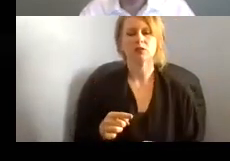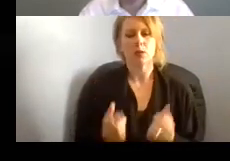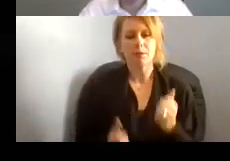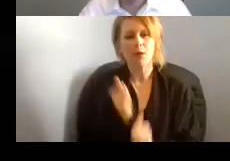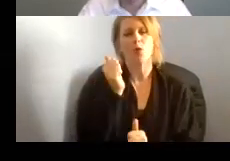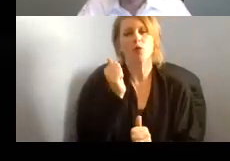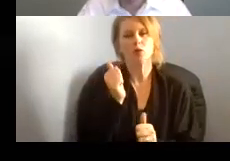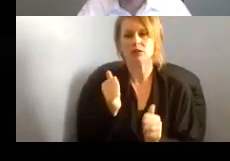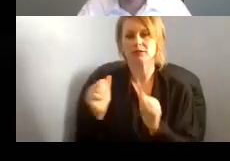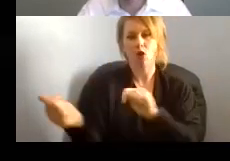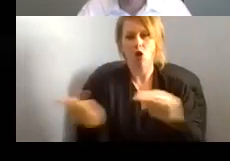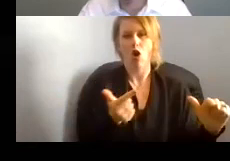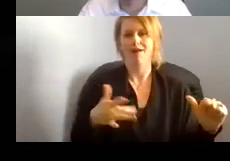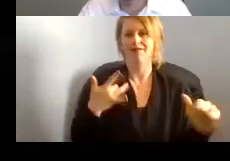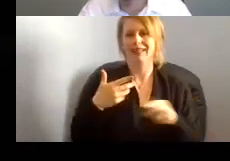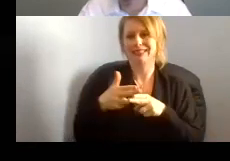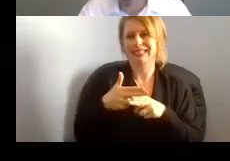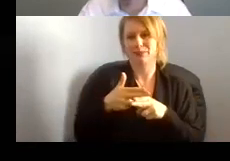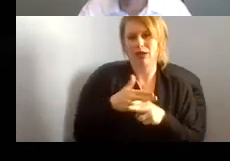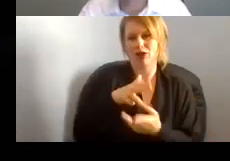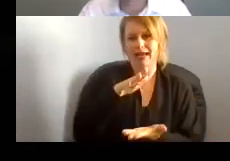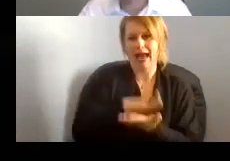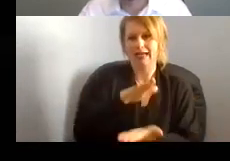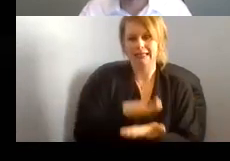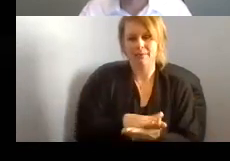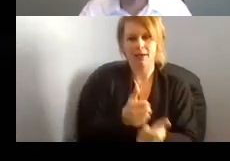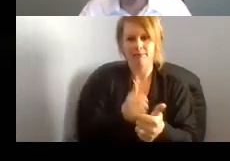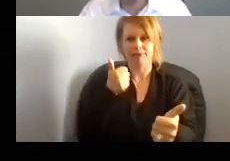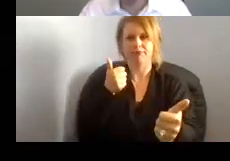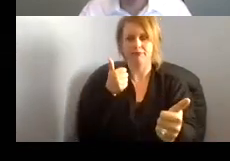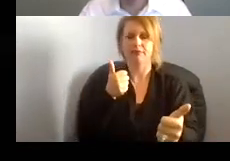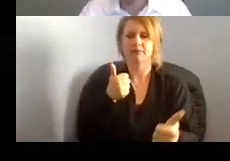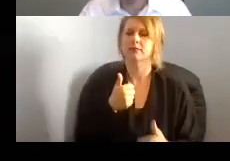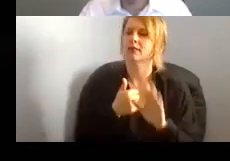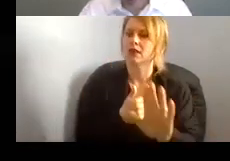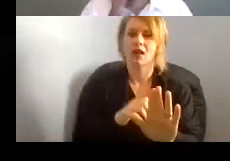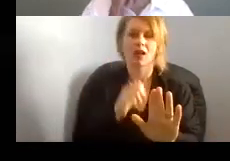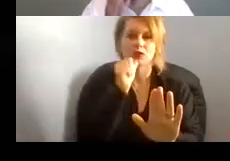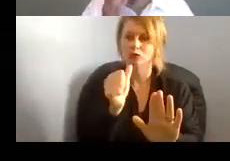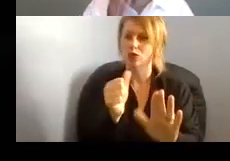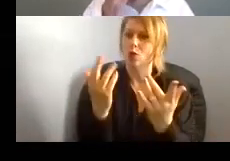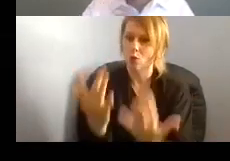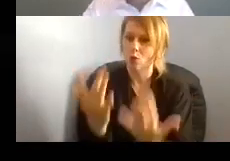And it’s important to offer academic support proactively. Don’t wait for students to begin demonstrating academic challenges